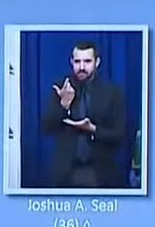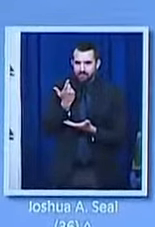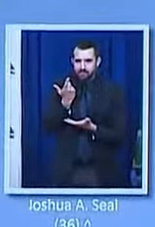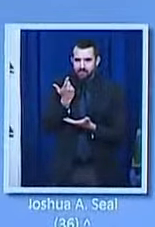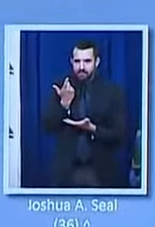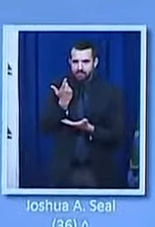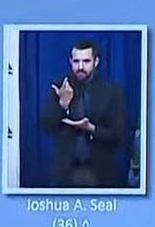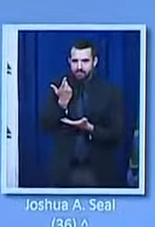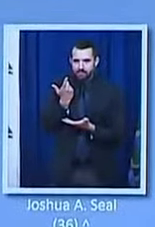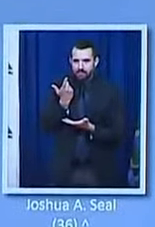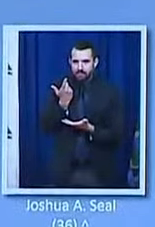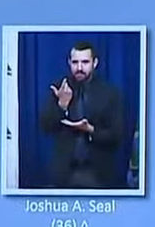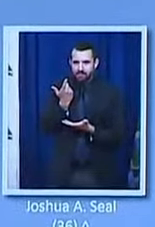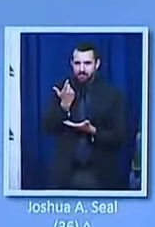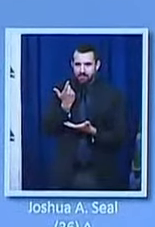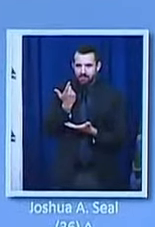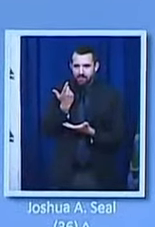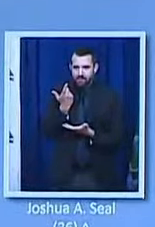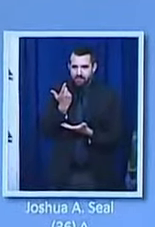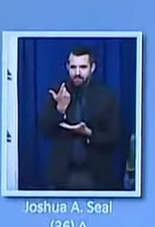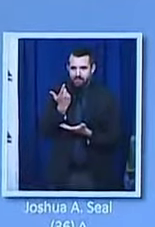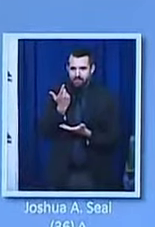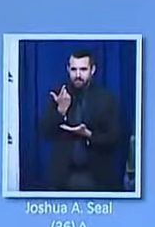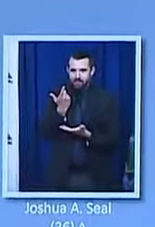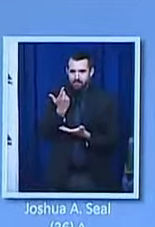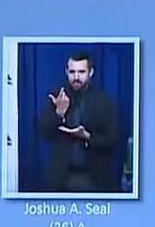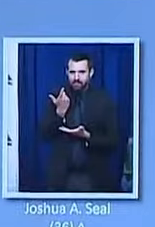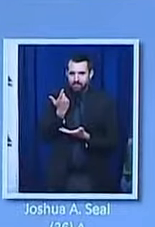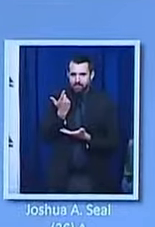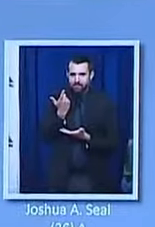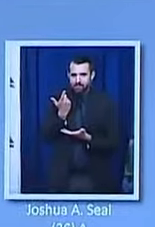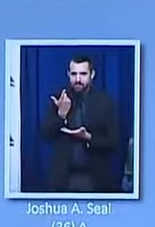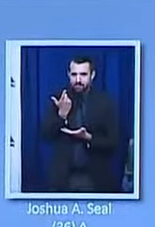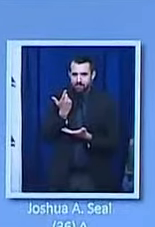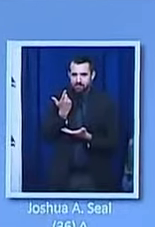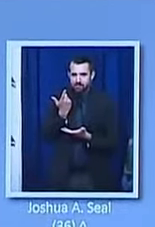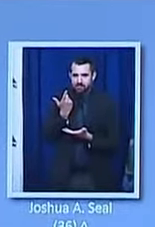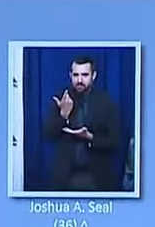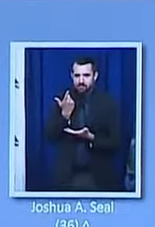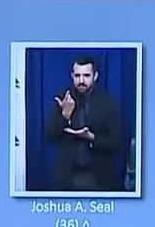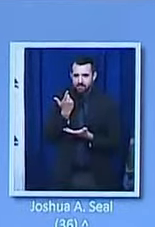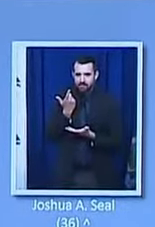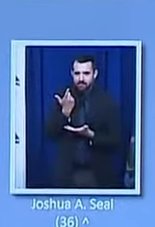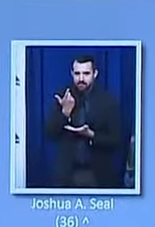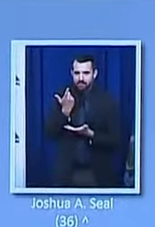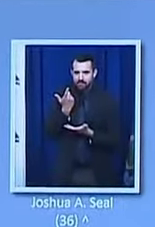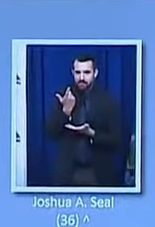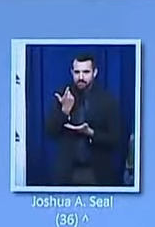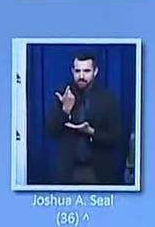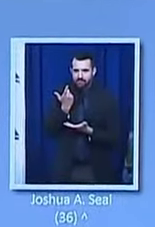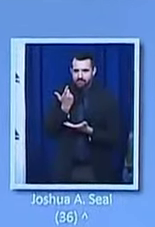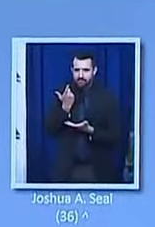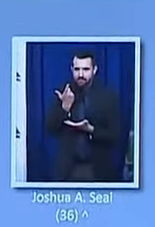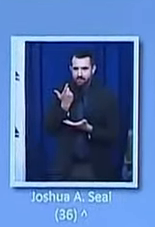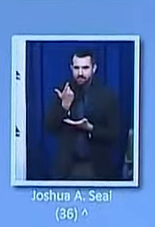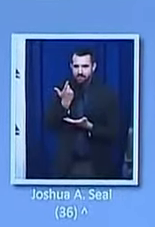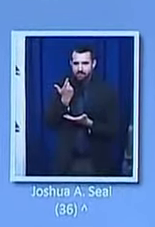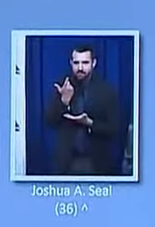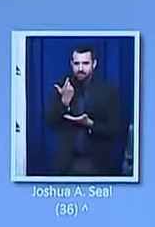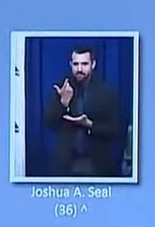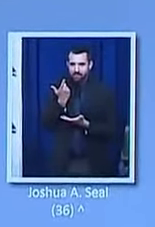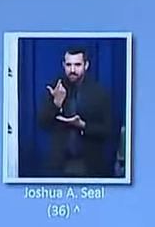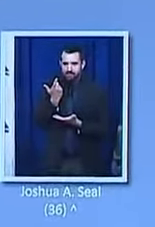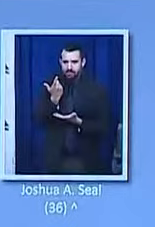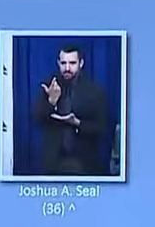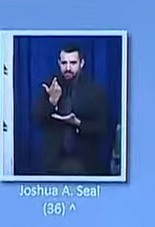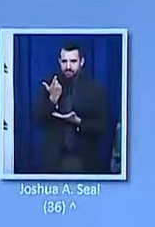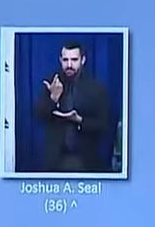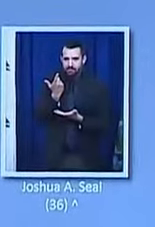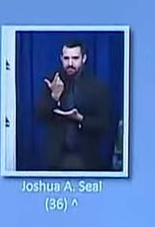STEVEN M BOZELLA 45.